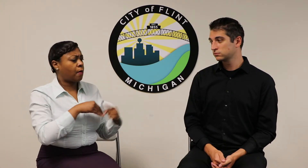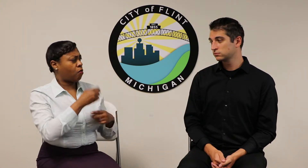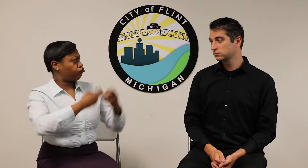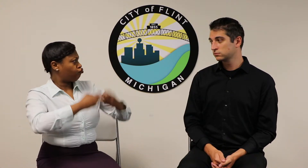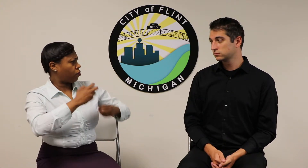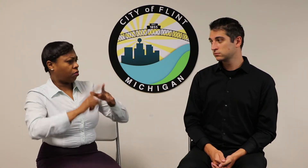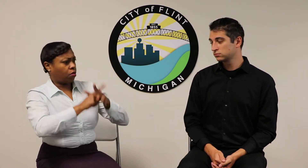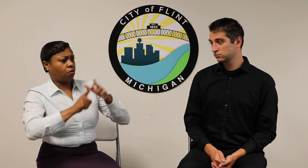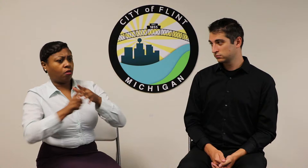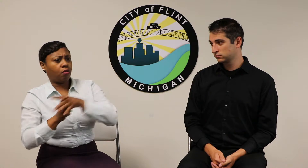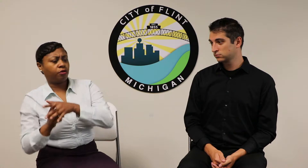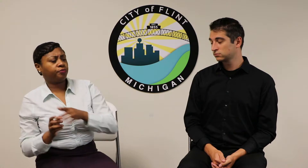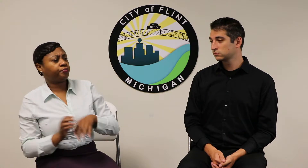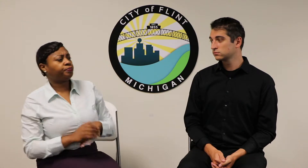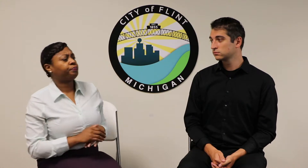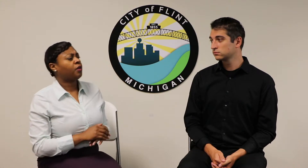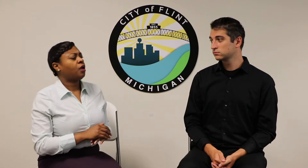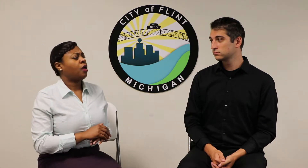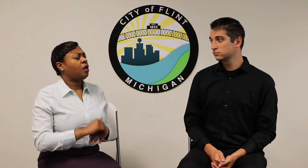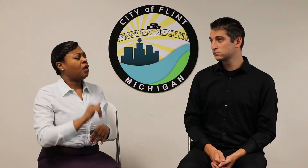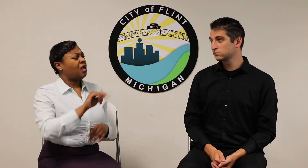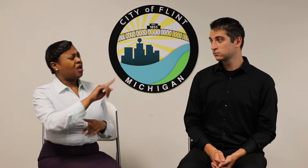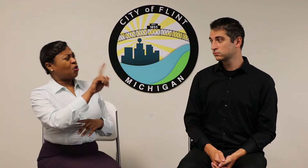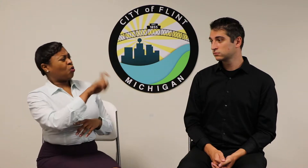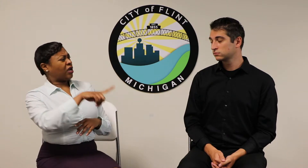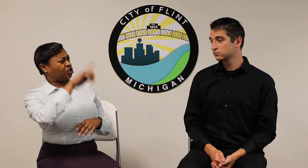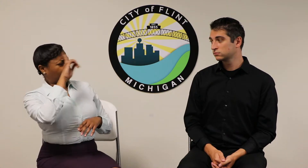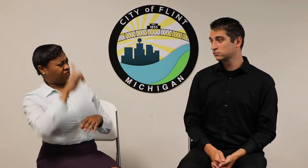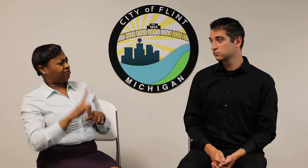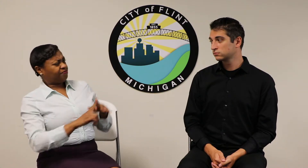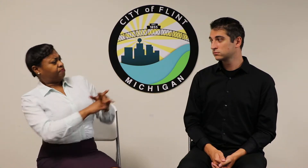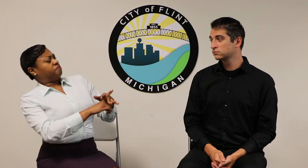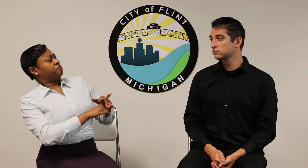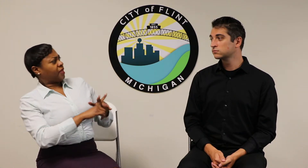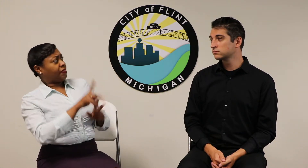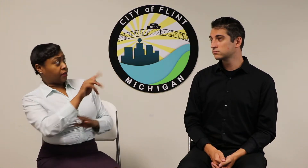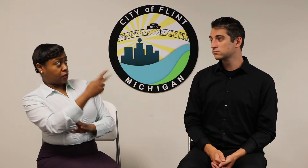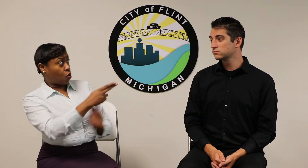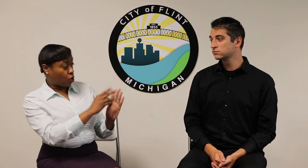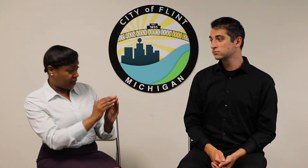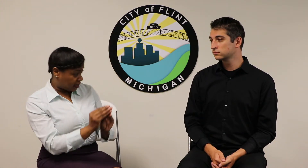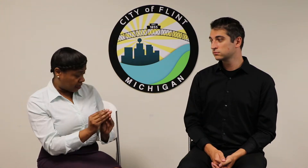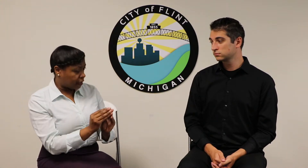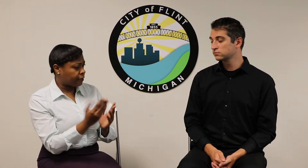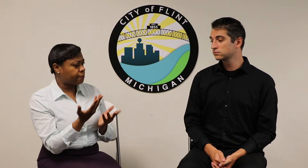the questions that definitely came up at the town hall meeting a week or so